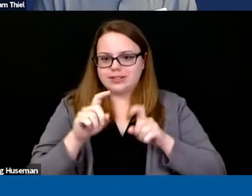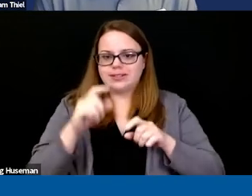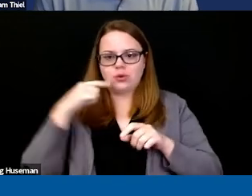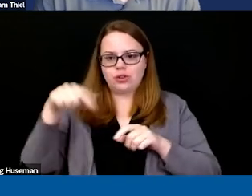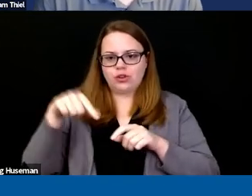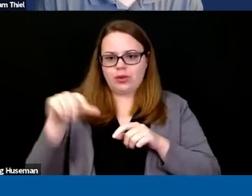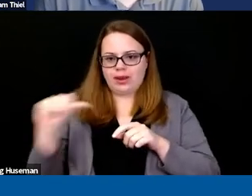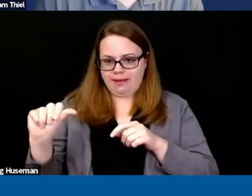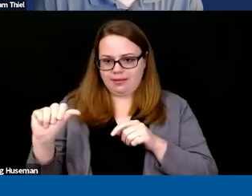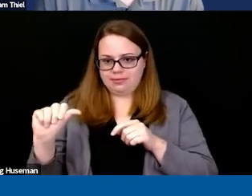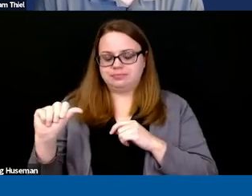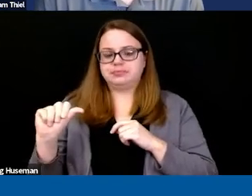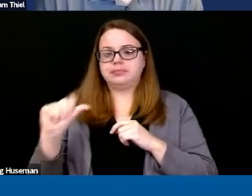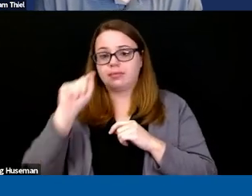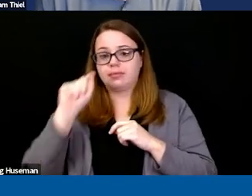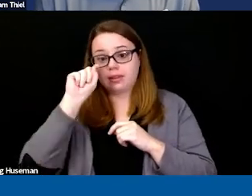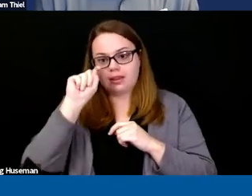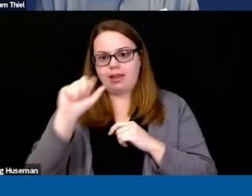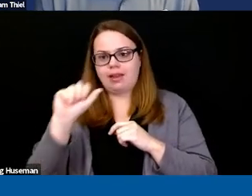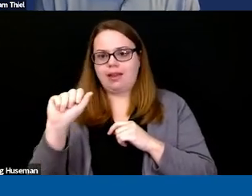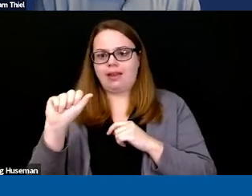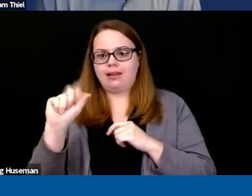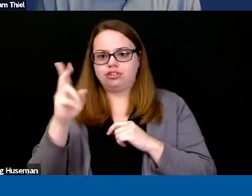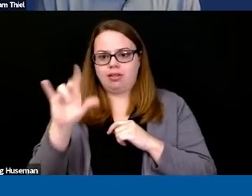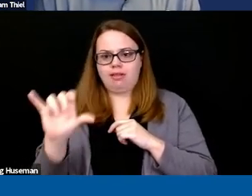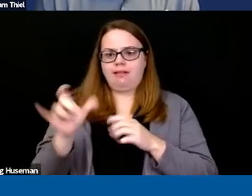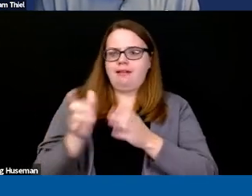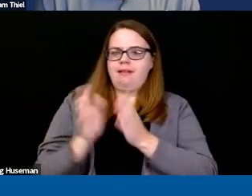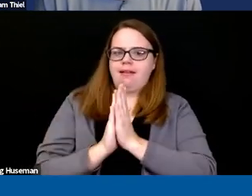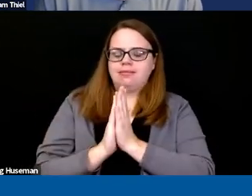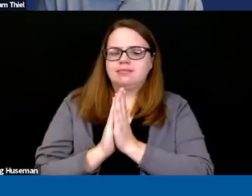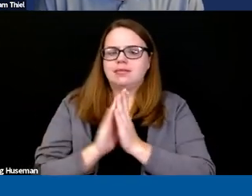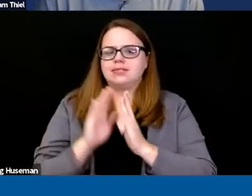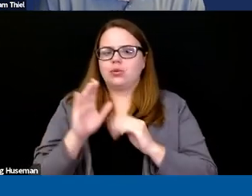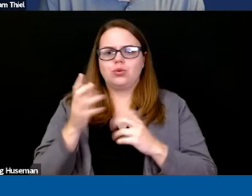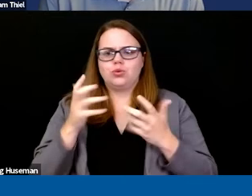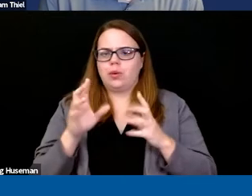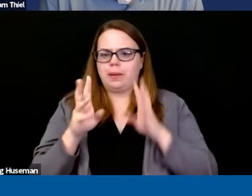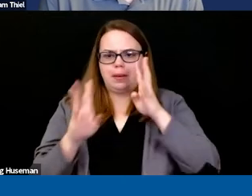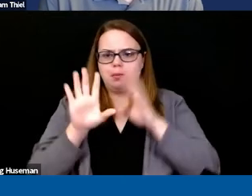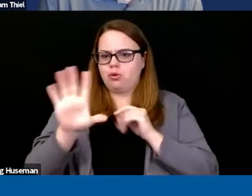And so, Ashley Clayton asks, "So basically you don't want to make up your own ARIA